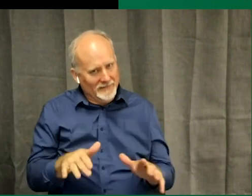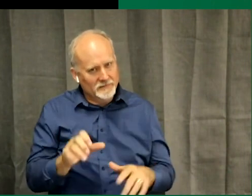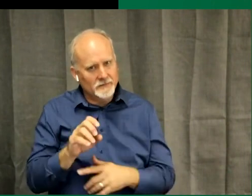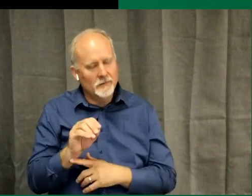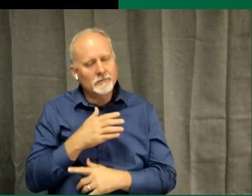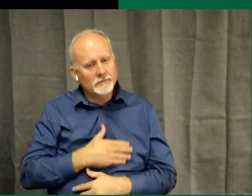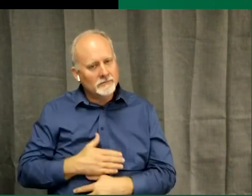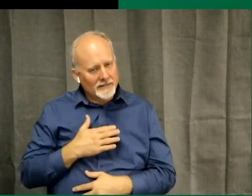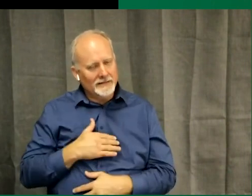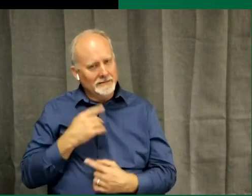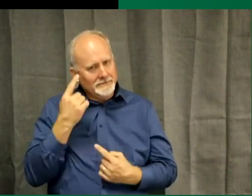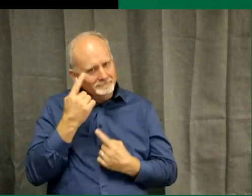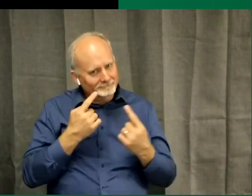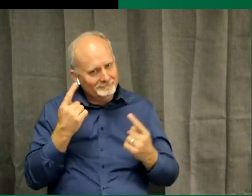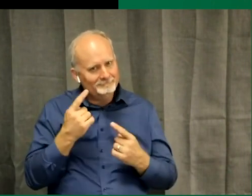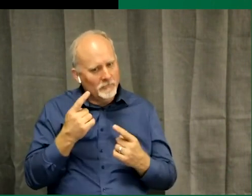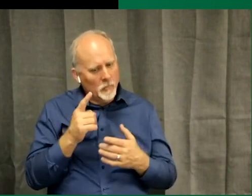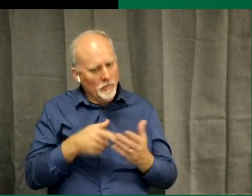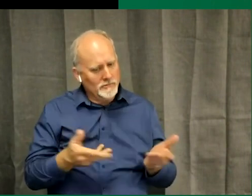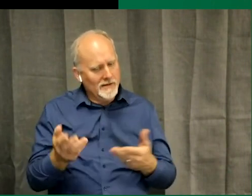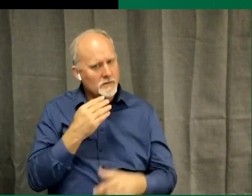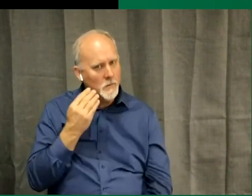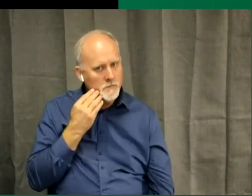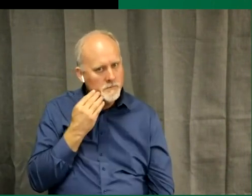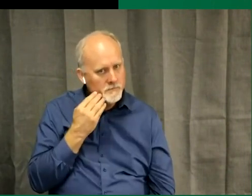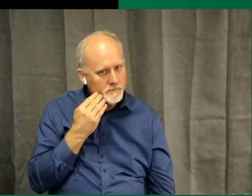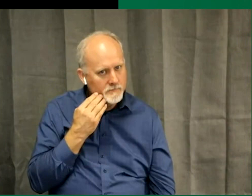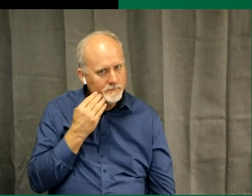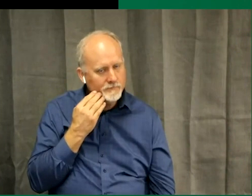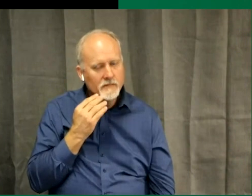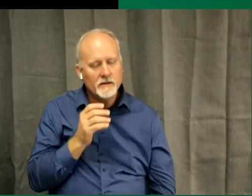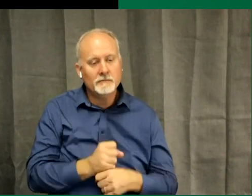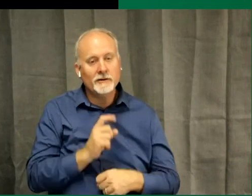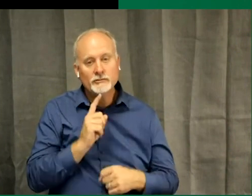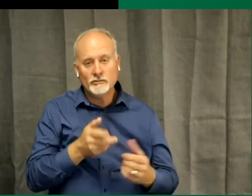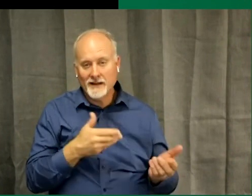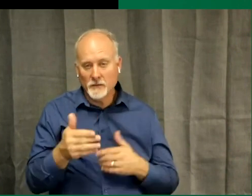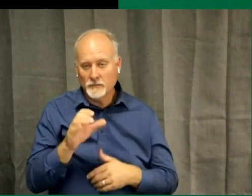be thoughtful about what you want to take home and ensure that you take home your chargers and your